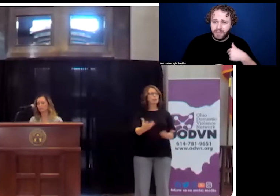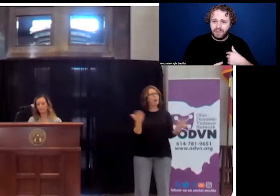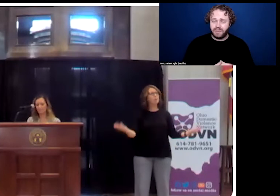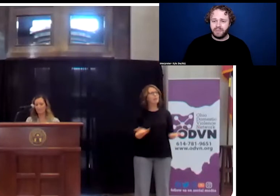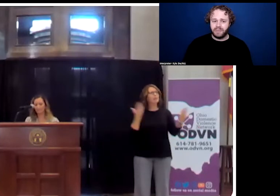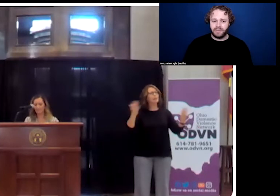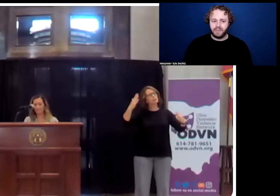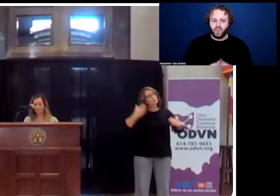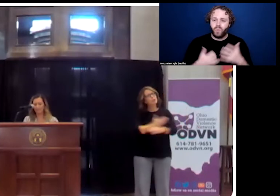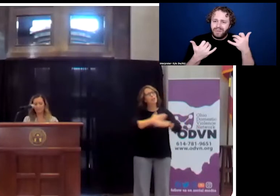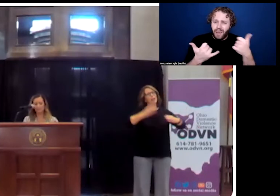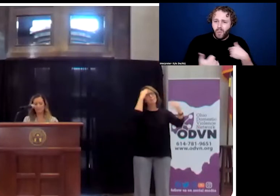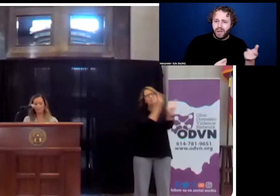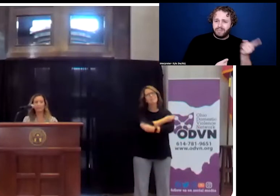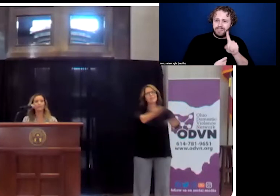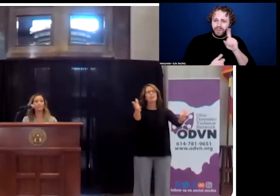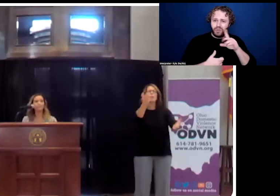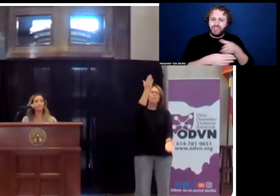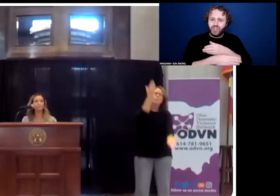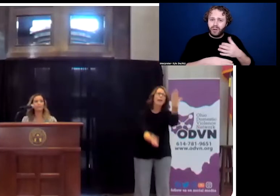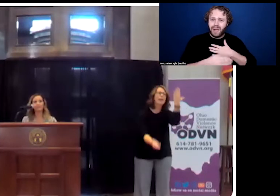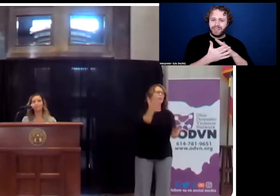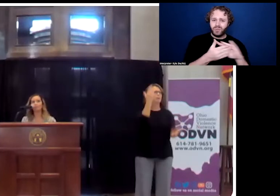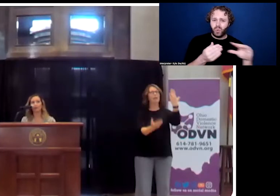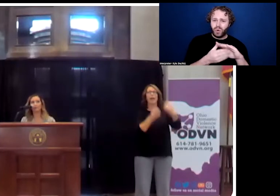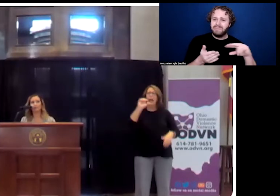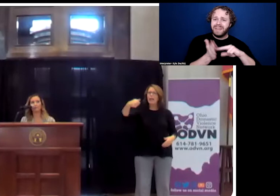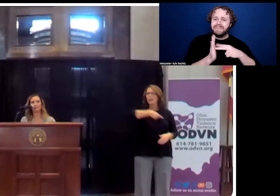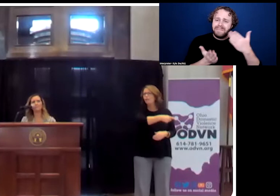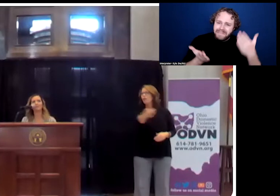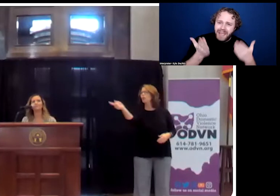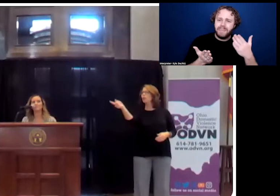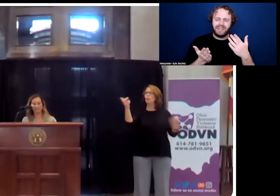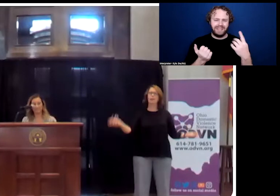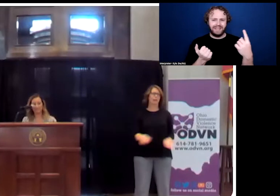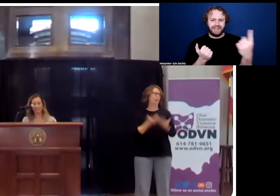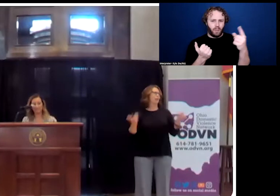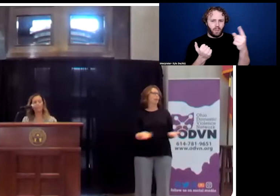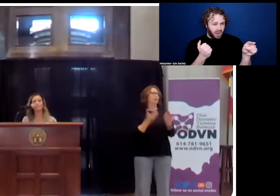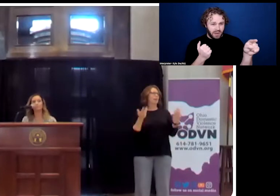So maybe, just maybe, any of you out there in this audience today that have the power to make